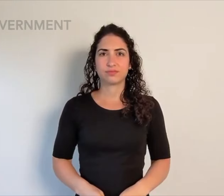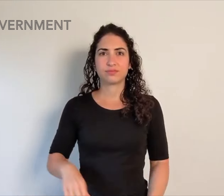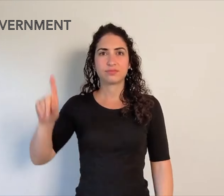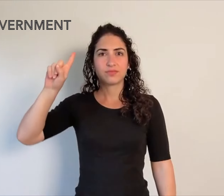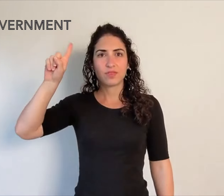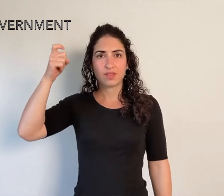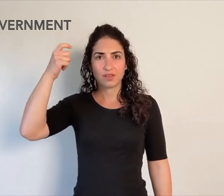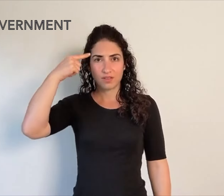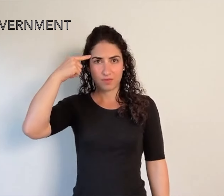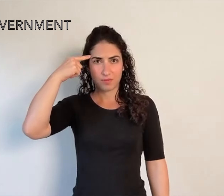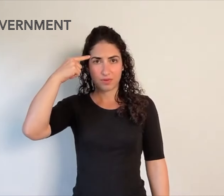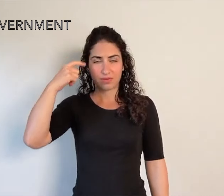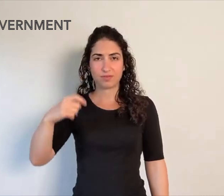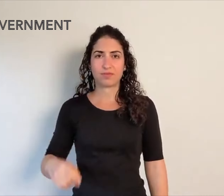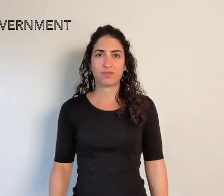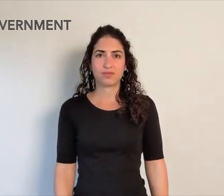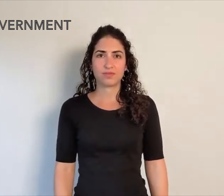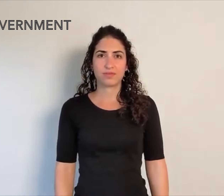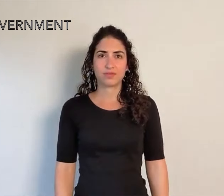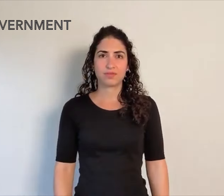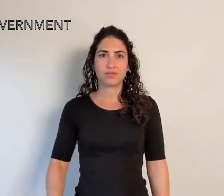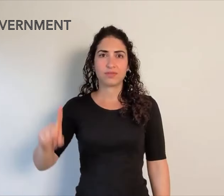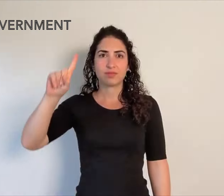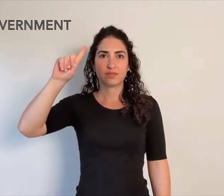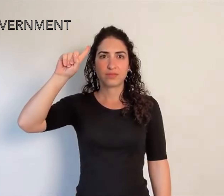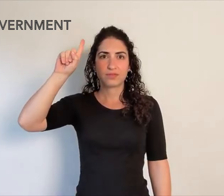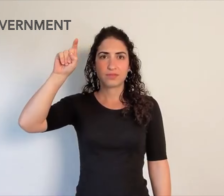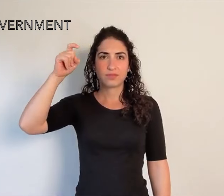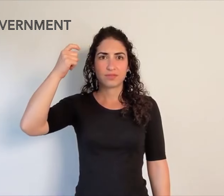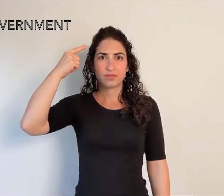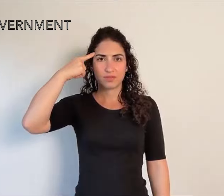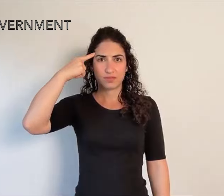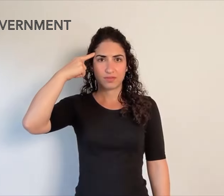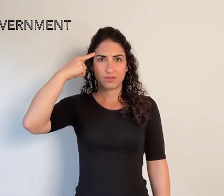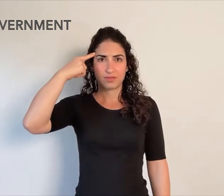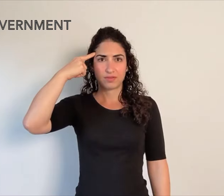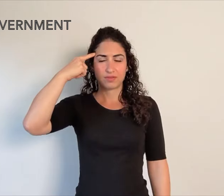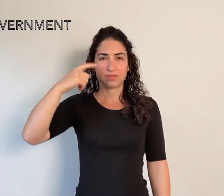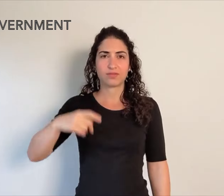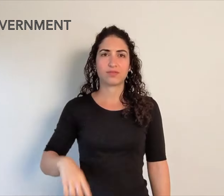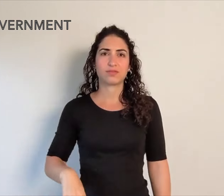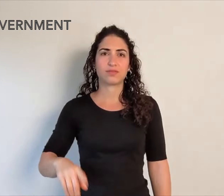GOVERNMENT